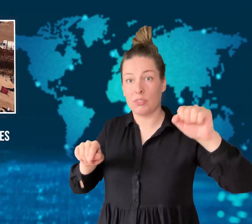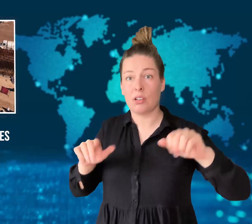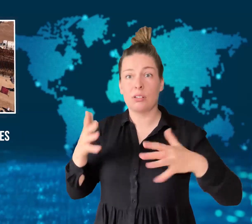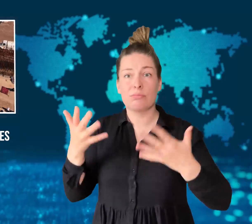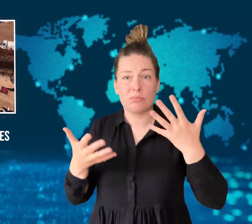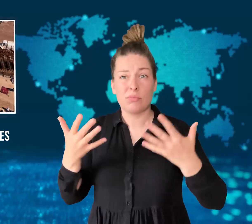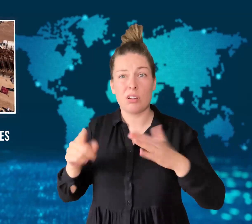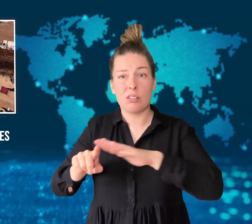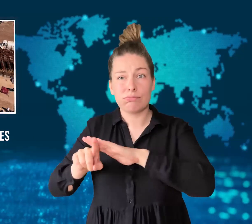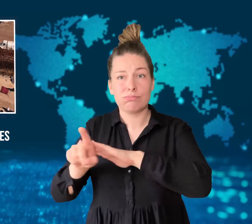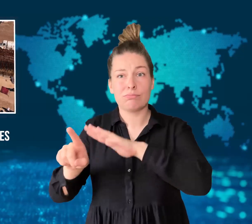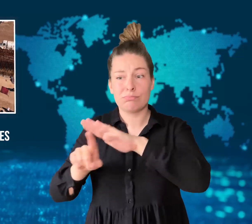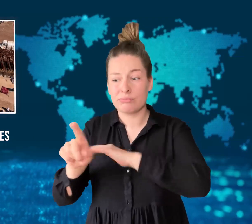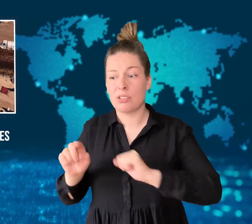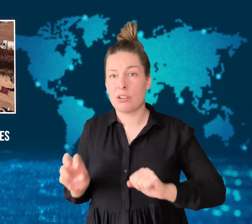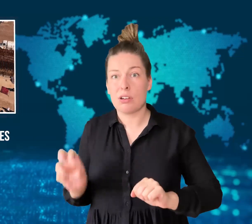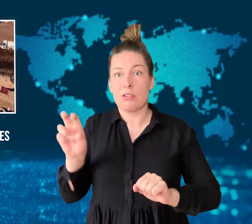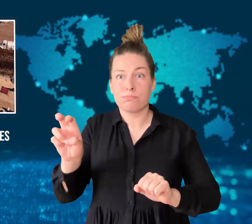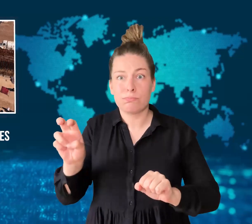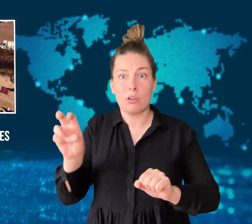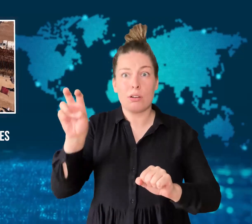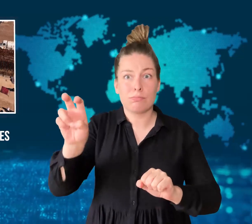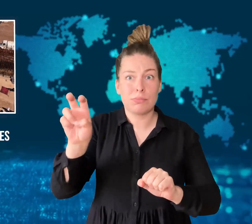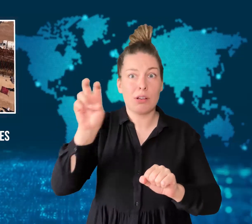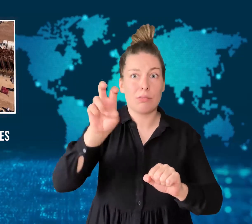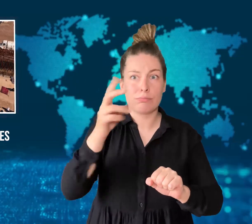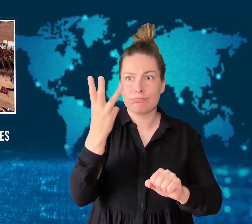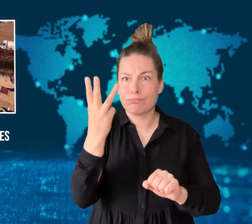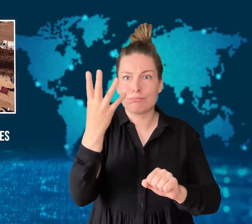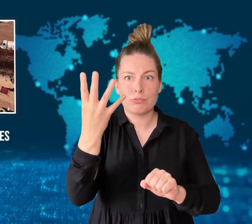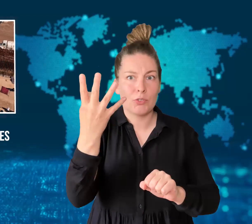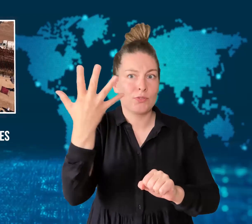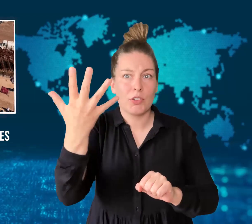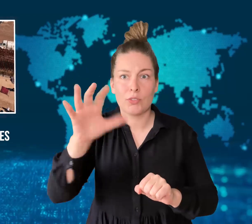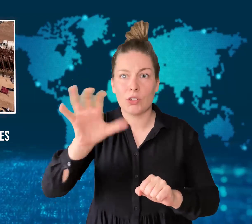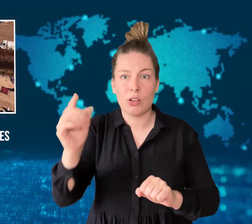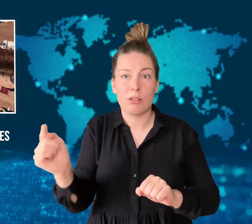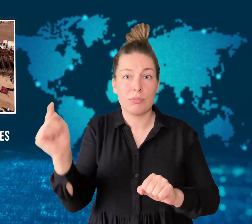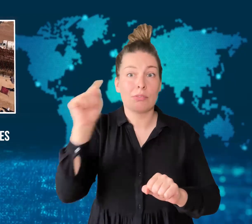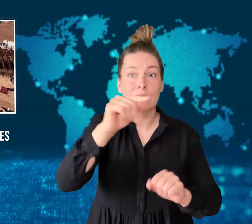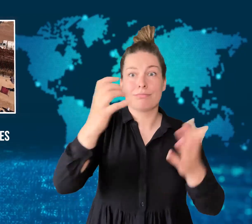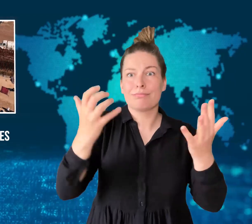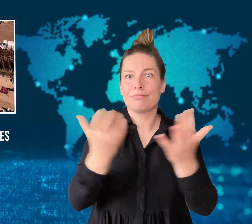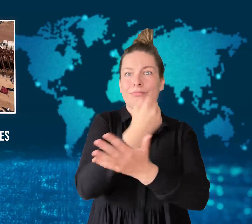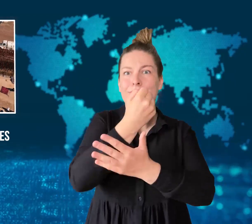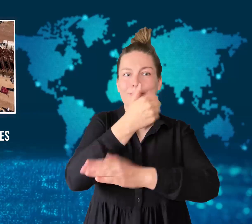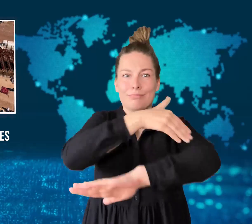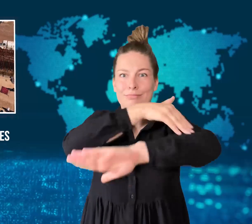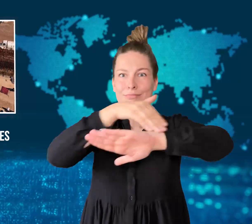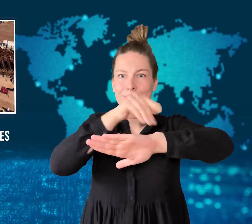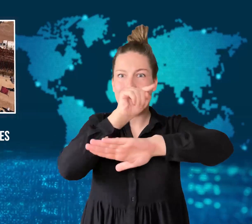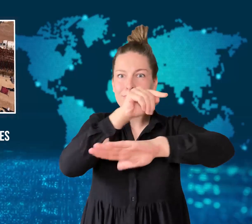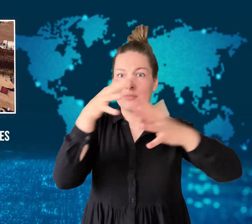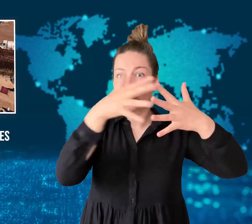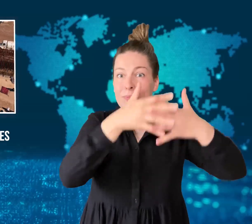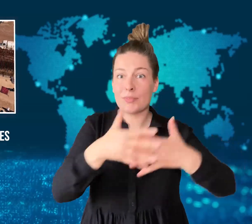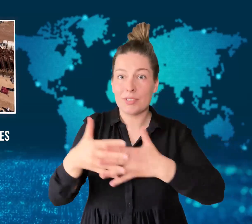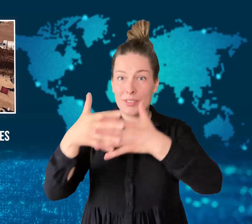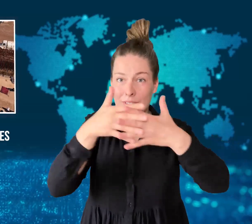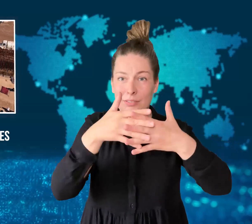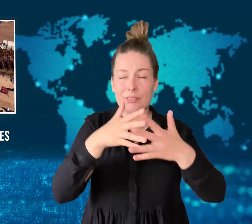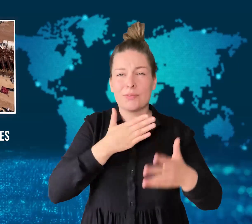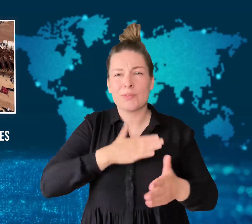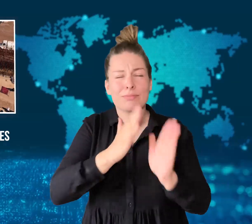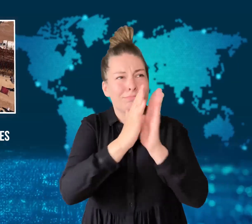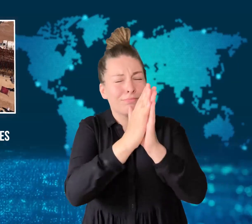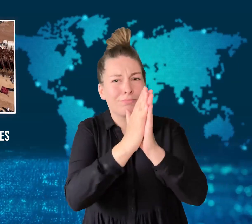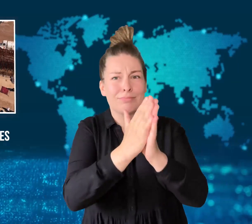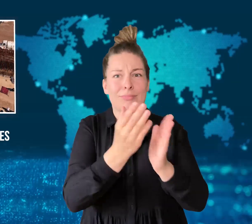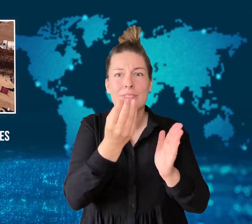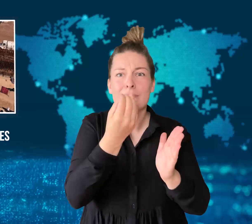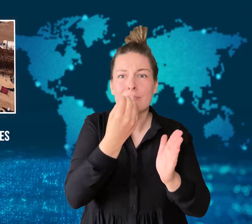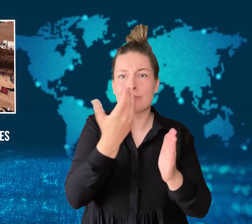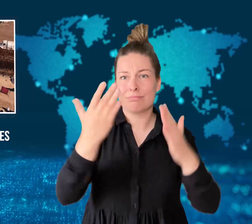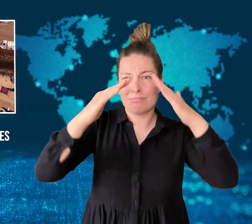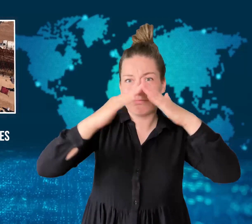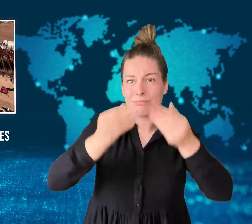Several cities have communicated their need for support